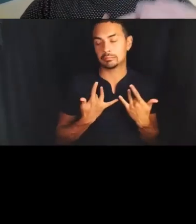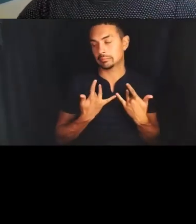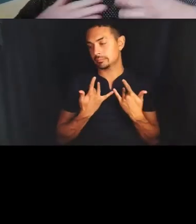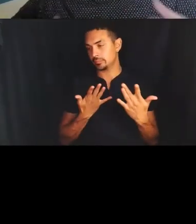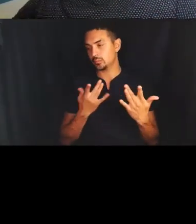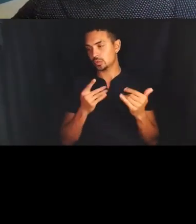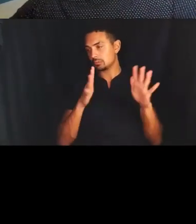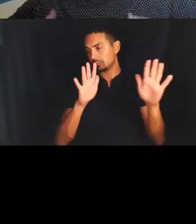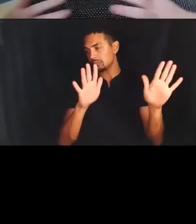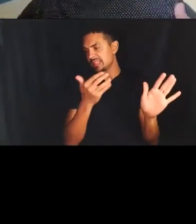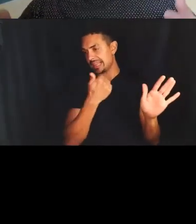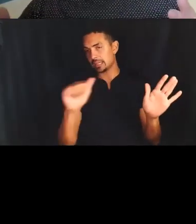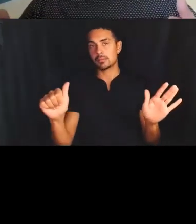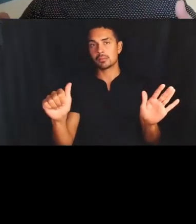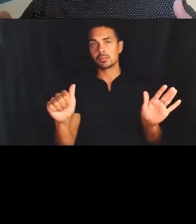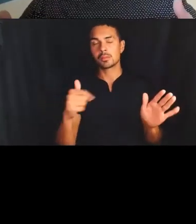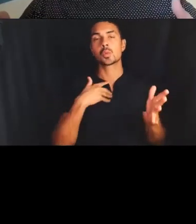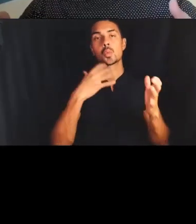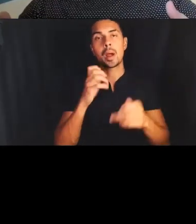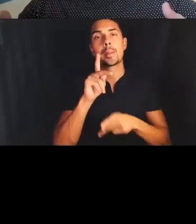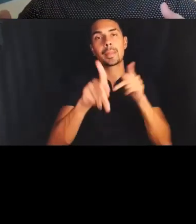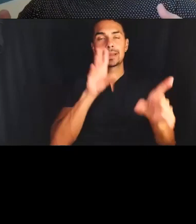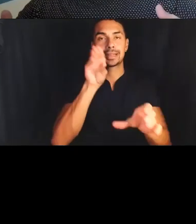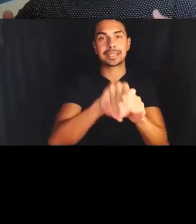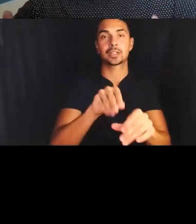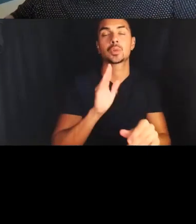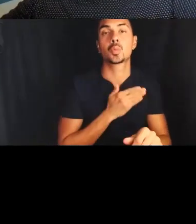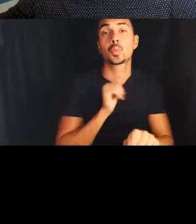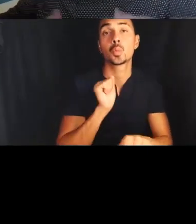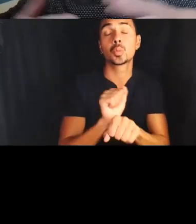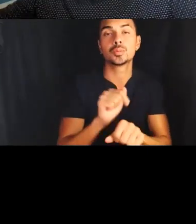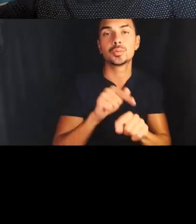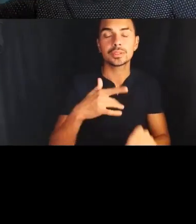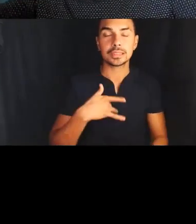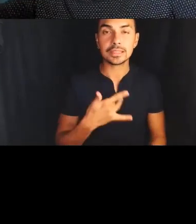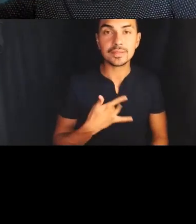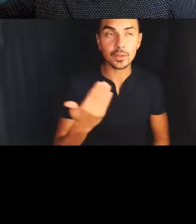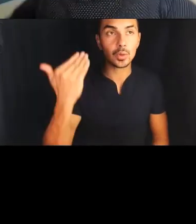we want people in our work to, you know, know that they're included